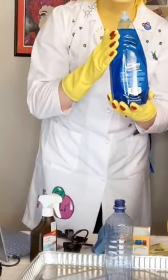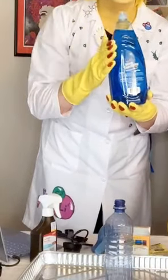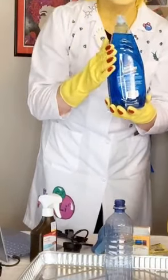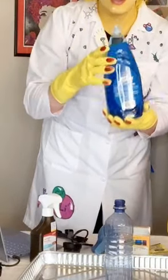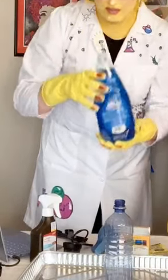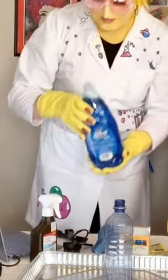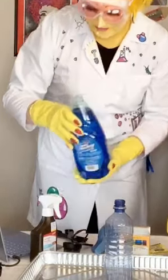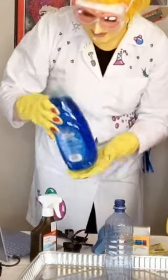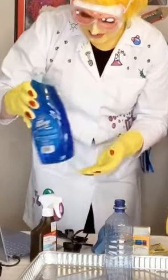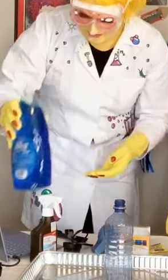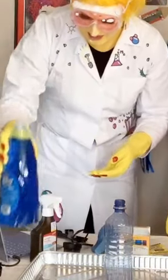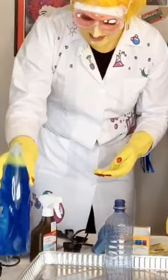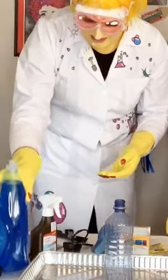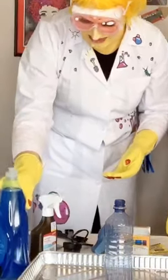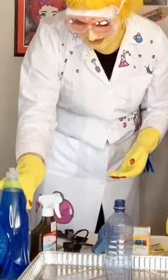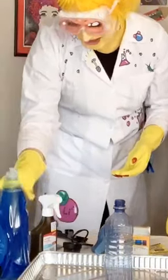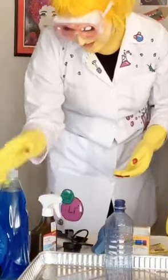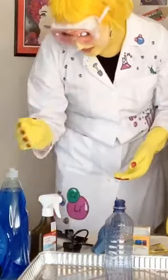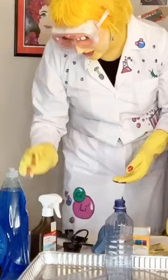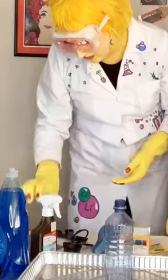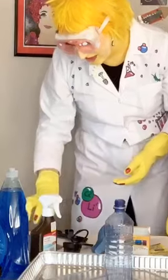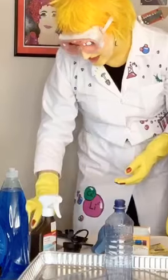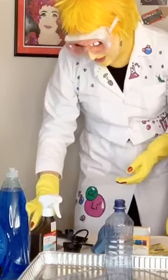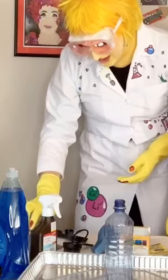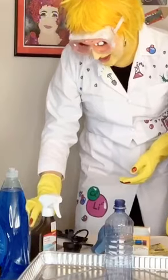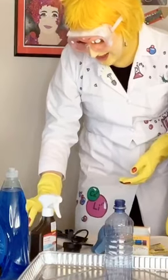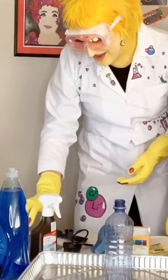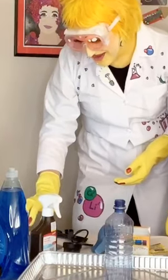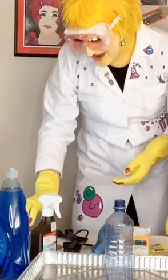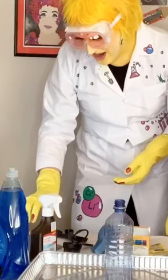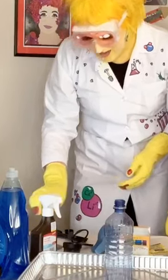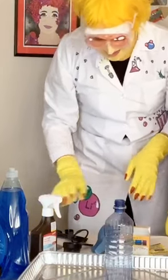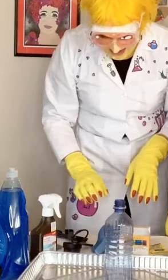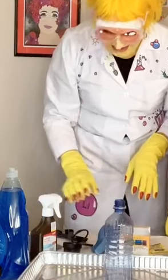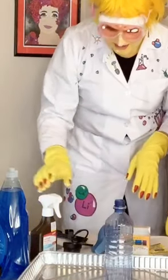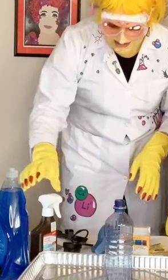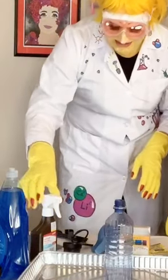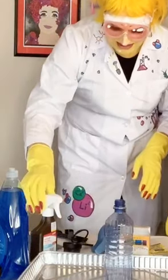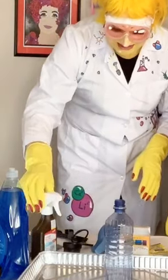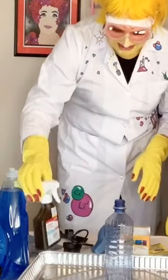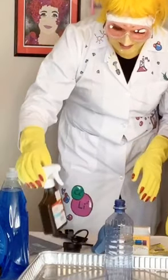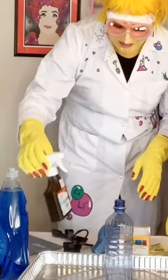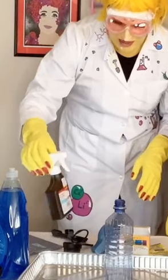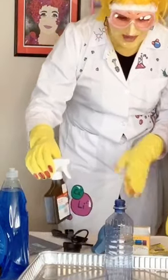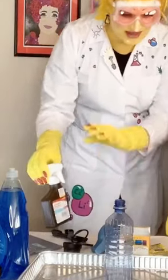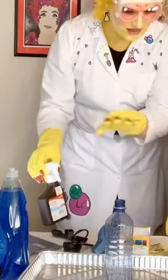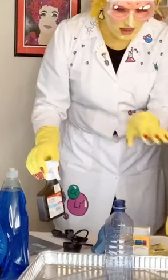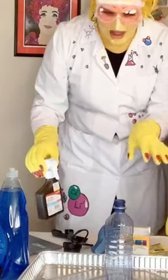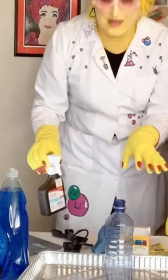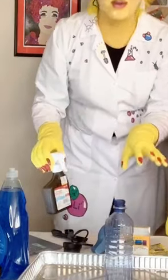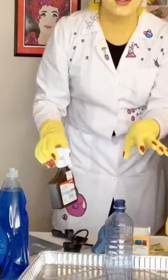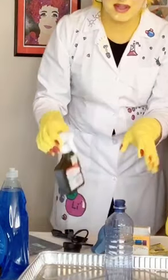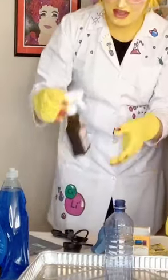Dish soap. Very stunning. Absolutely gorgeous. Okay. And then, here's the toxic chemical. I mean, these are all chemicals,